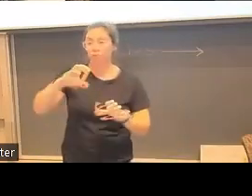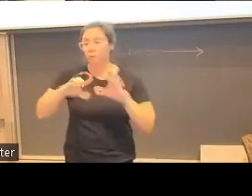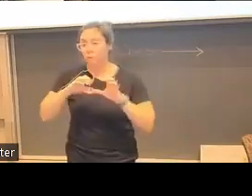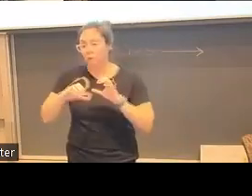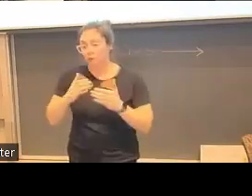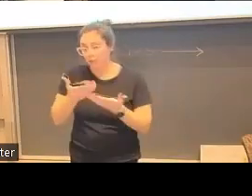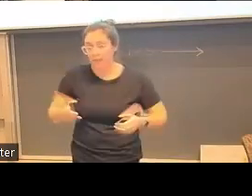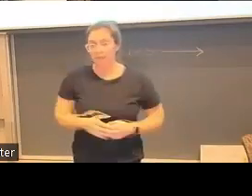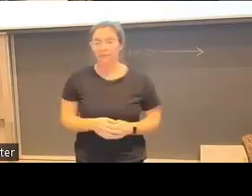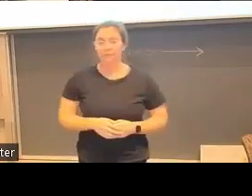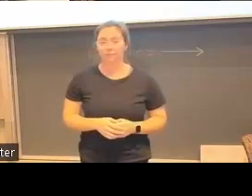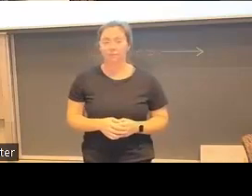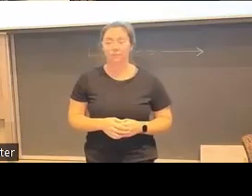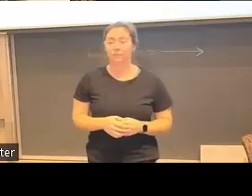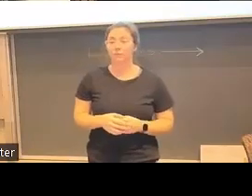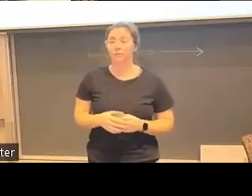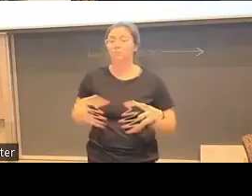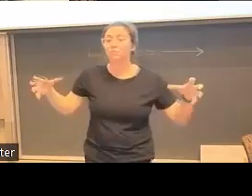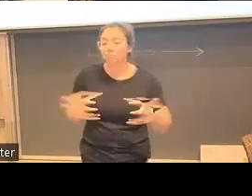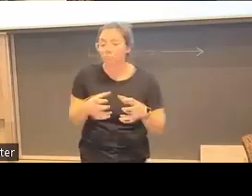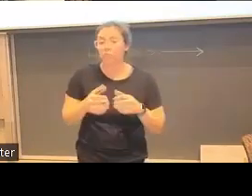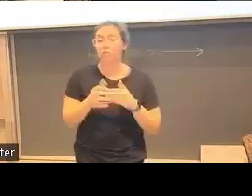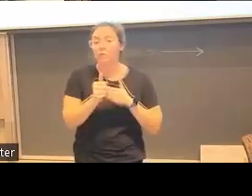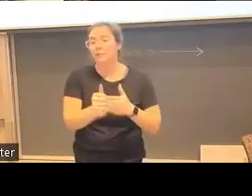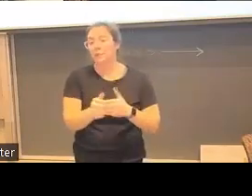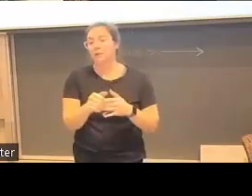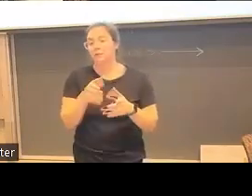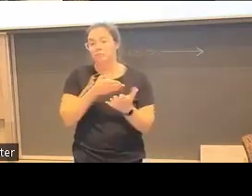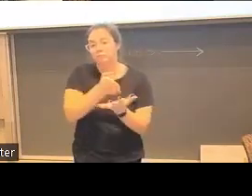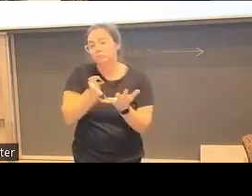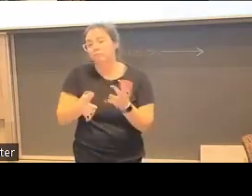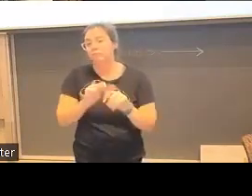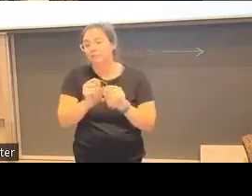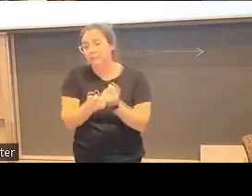work amongst and Lead an inner professional team we surveyed residents and faculty about